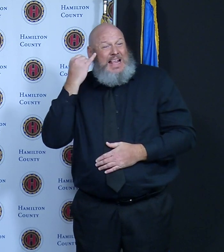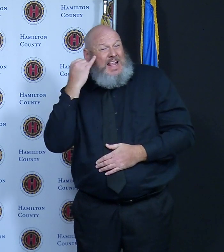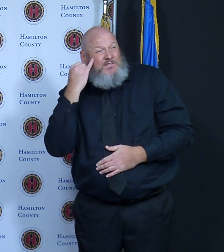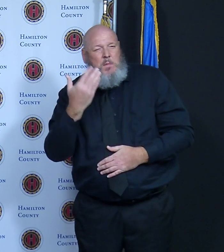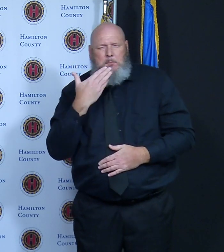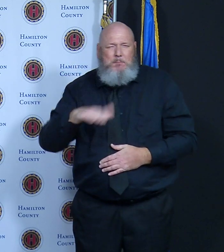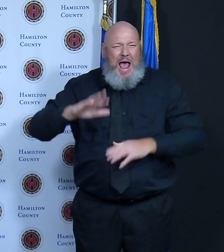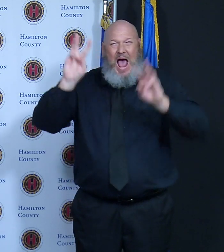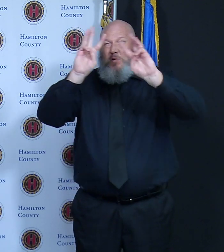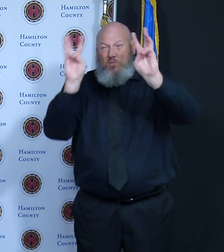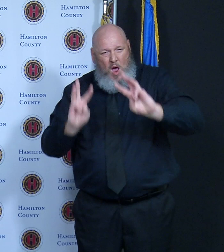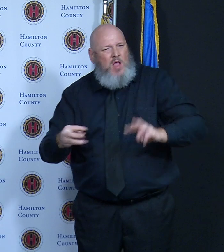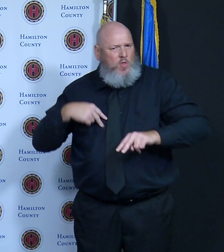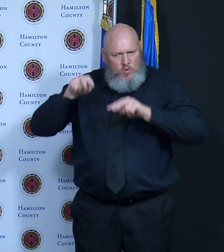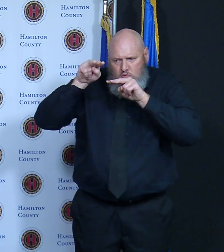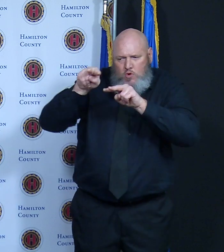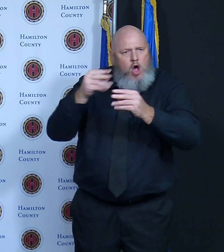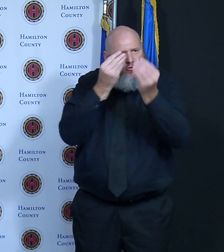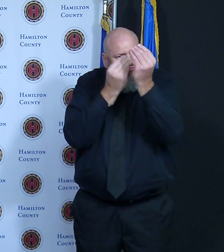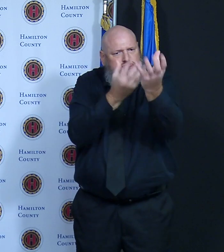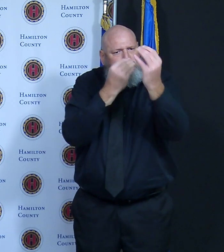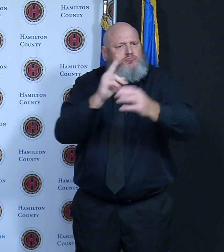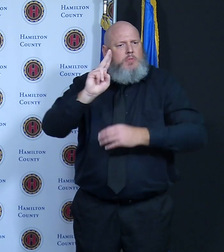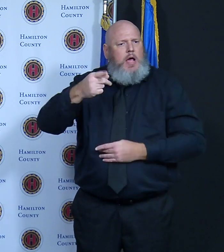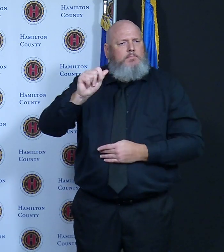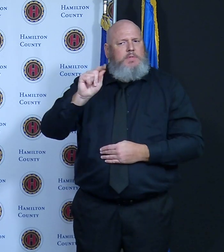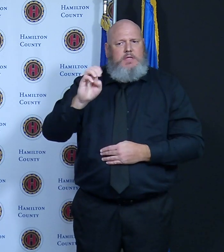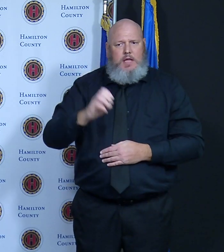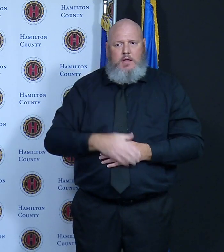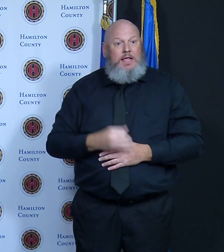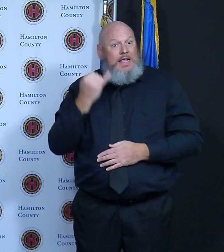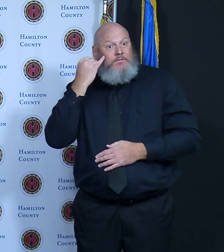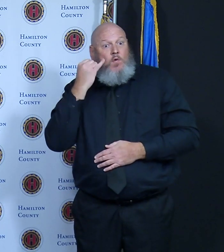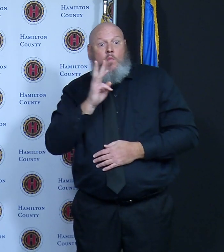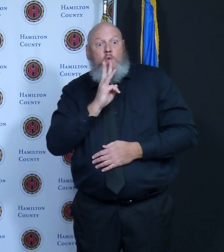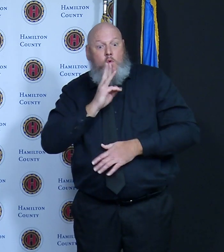flood threats we have severe weather that pops up in the afternoon so I think